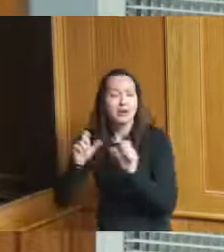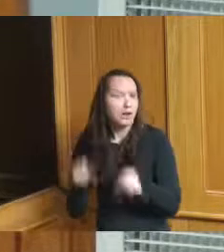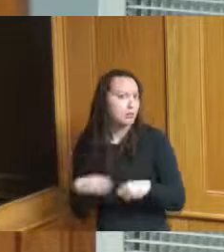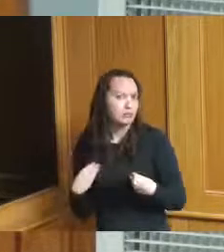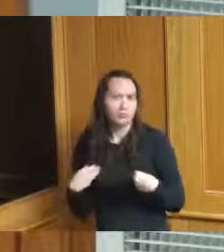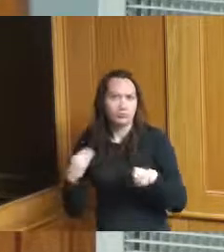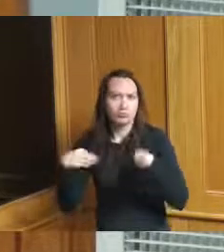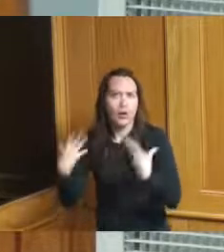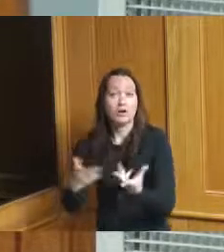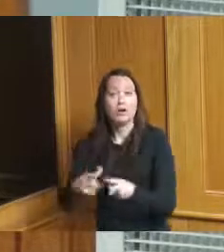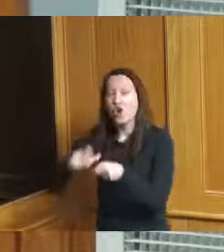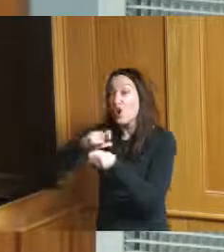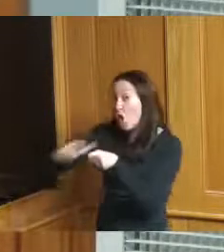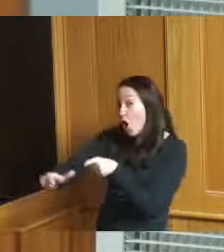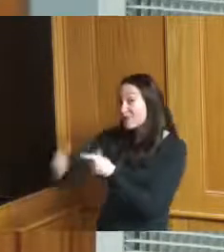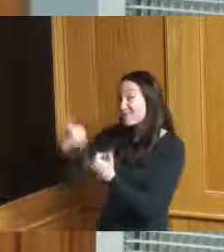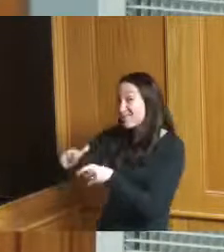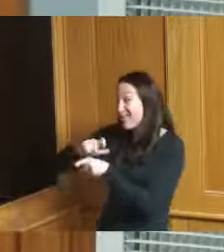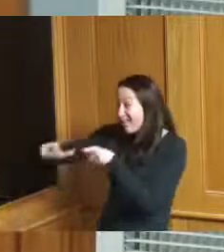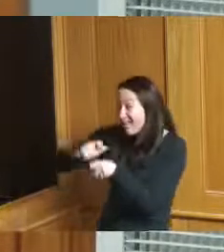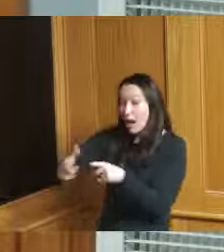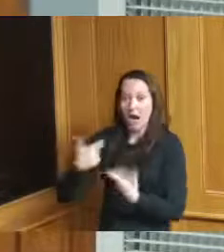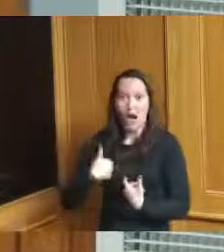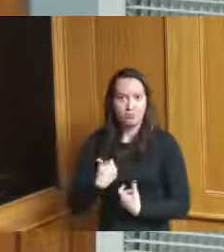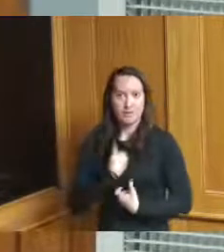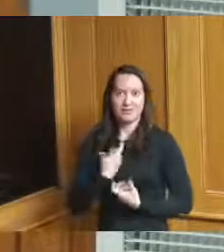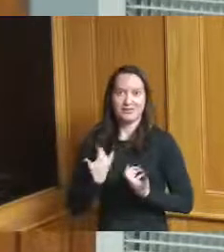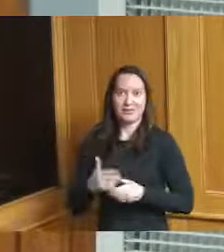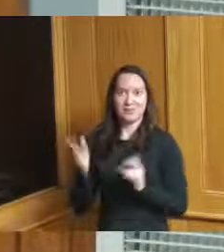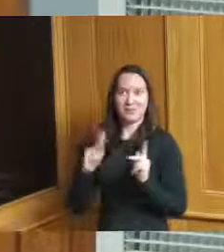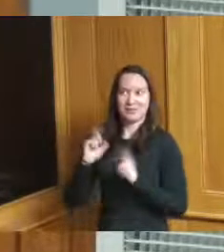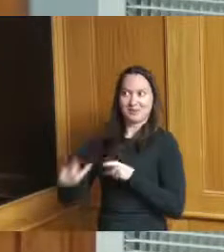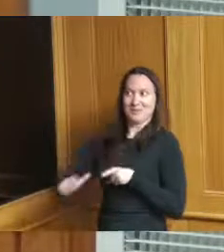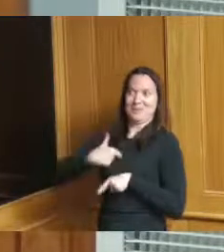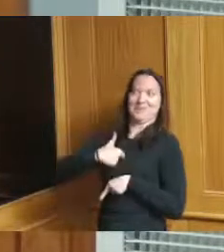those calls probably are still coming in I'm still getting them myself but really keep referring